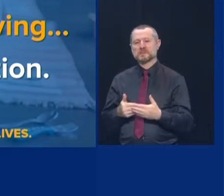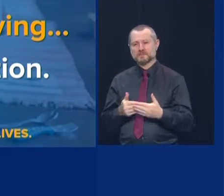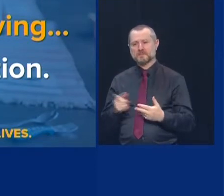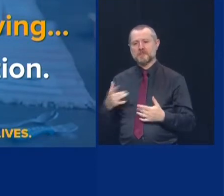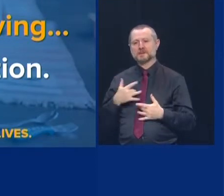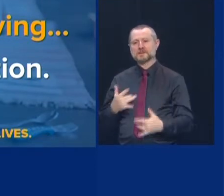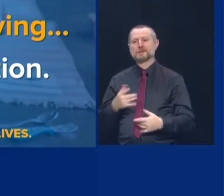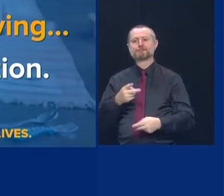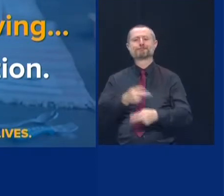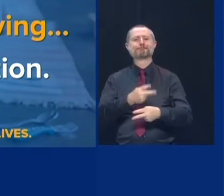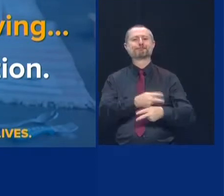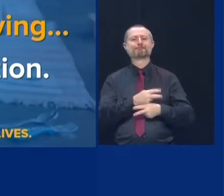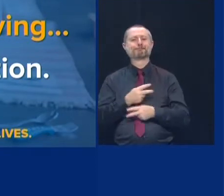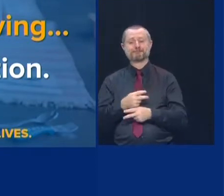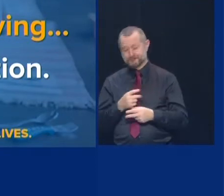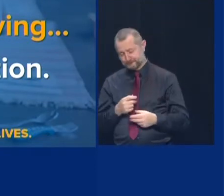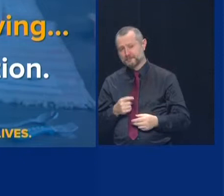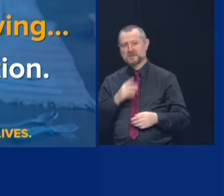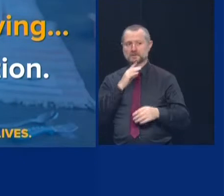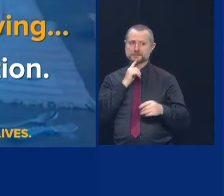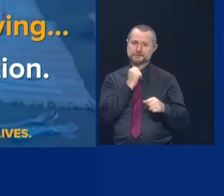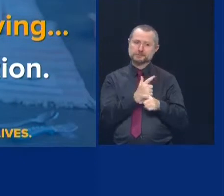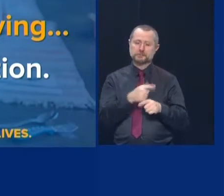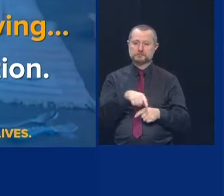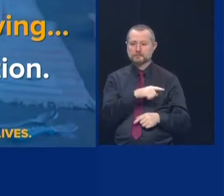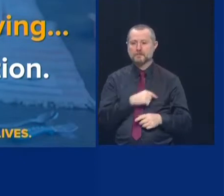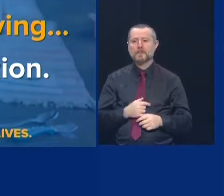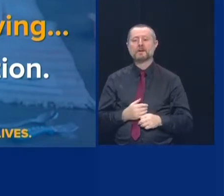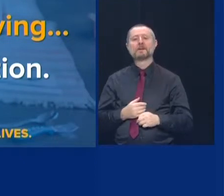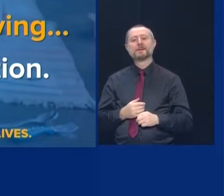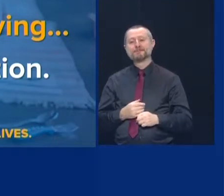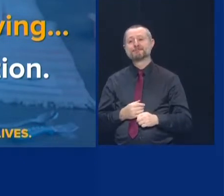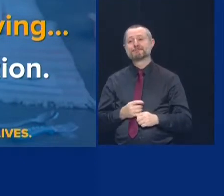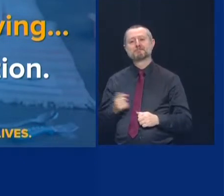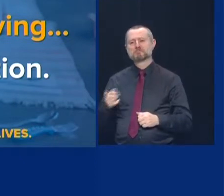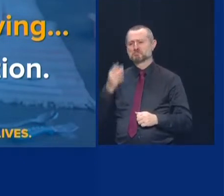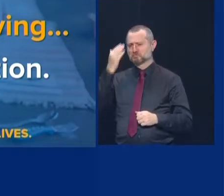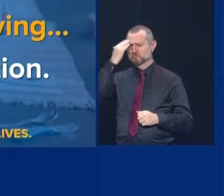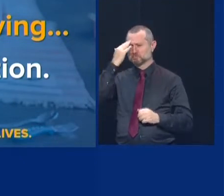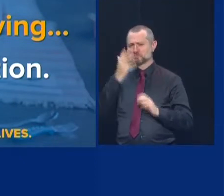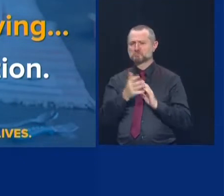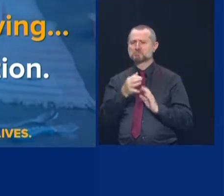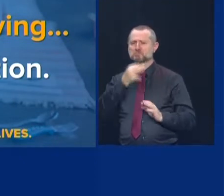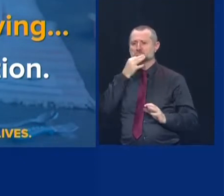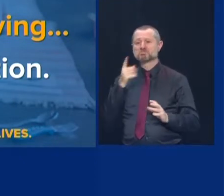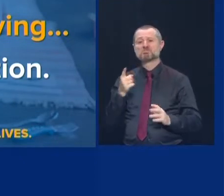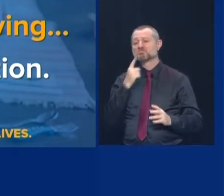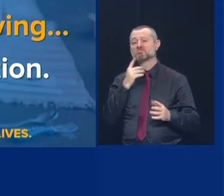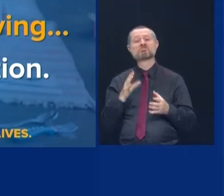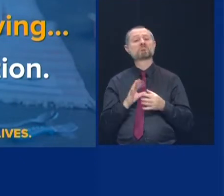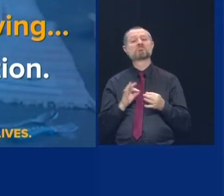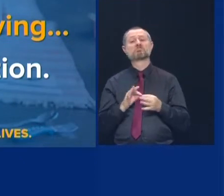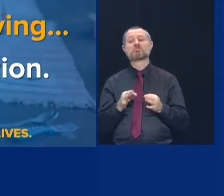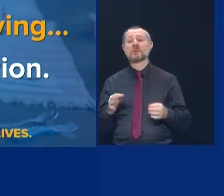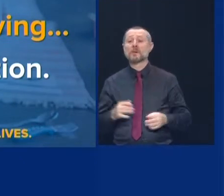I SAID, MARIAH IS UPSET. KNOW HOW TO DO IT.